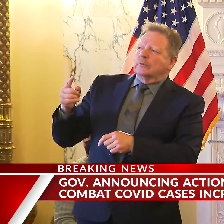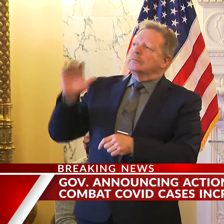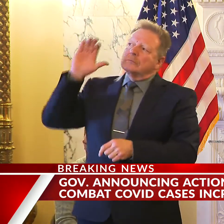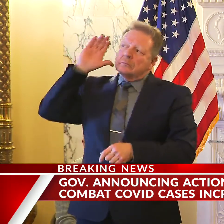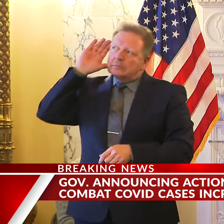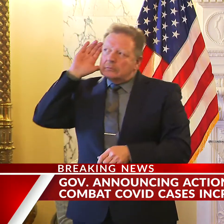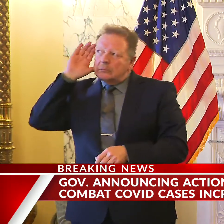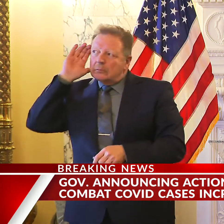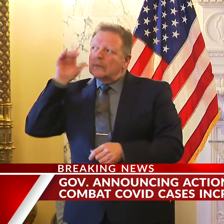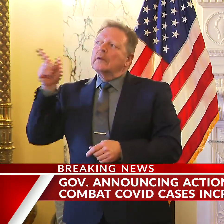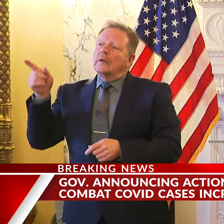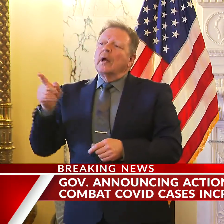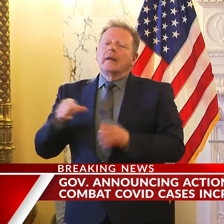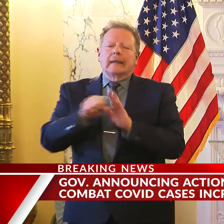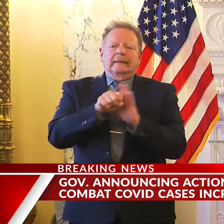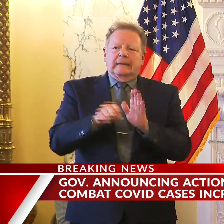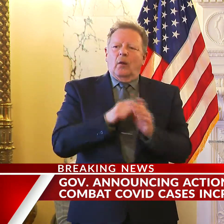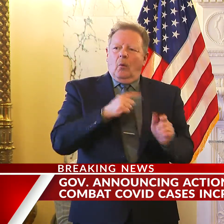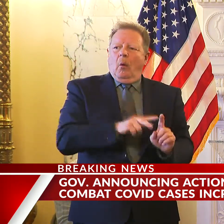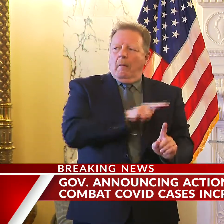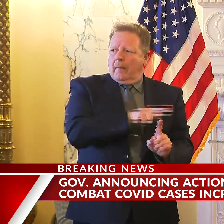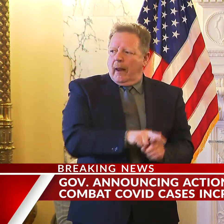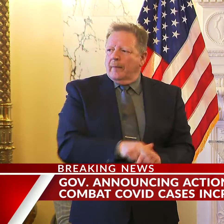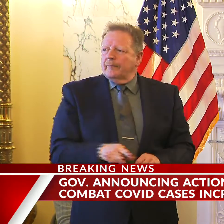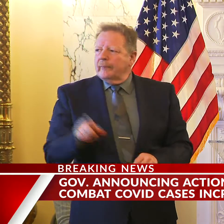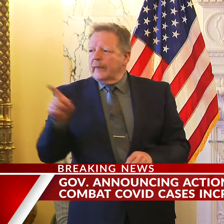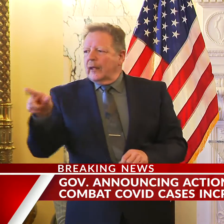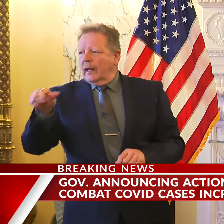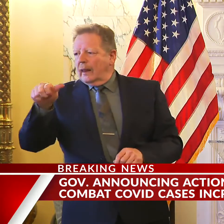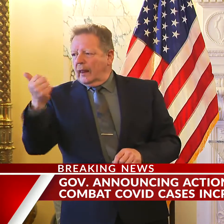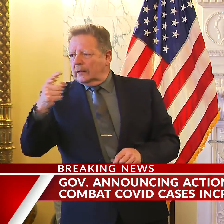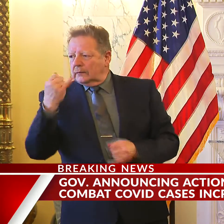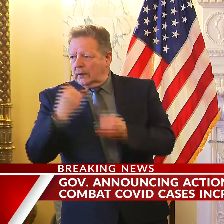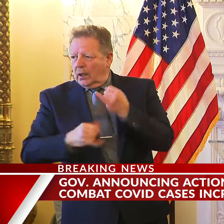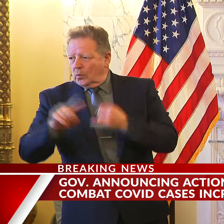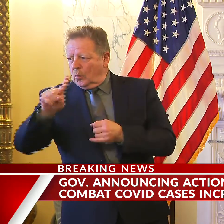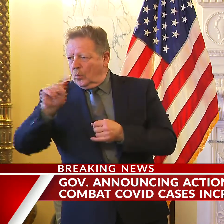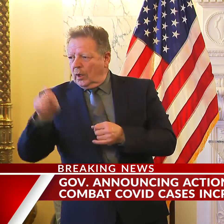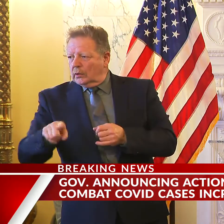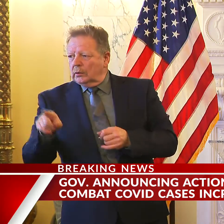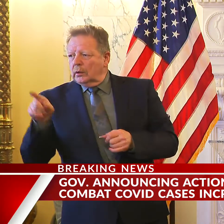OPTION. BUT WE WANT TO WORK CLOSELY WITH OUR FEDERAL PARTNERS FIRST AND THEN CERTAINLY AT THE STATE LEVEL.